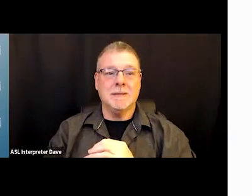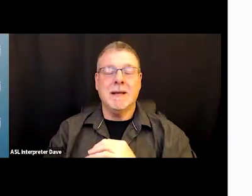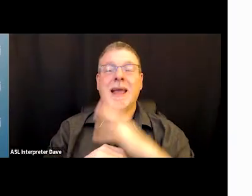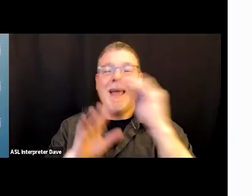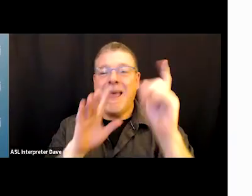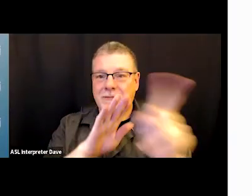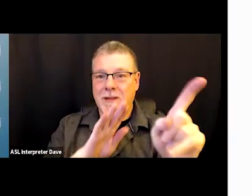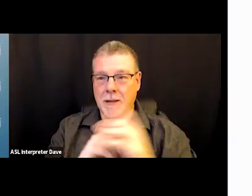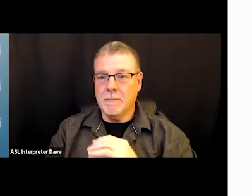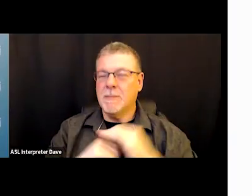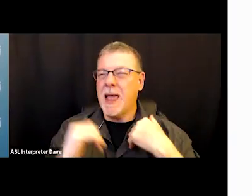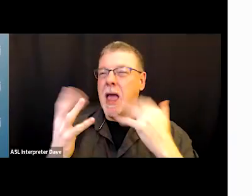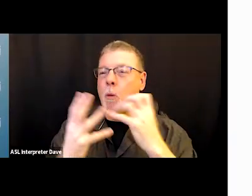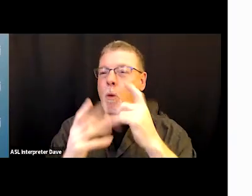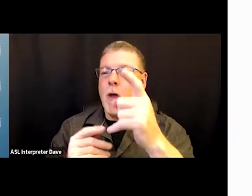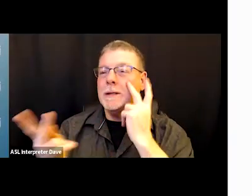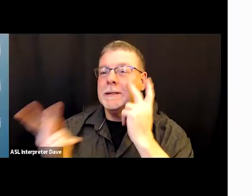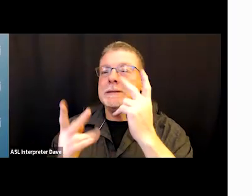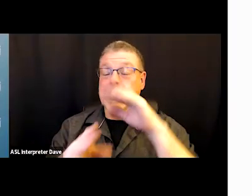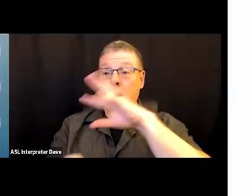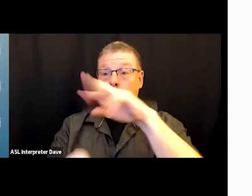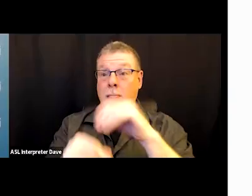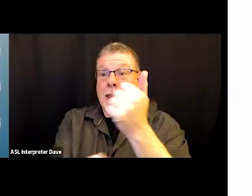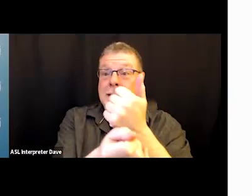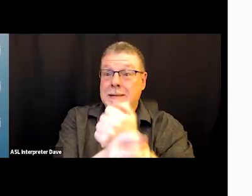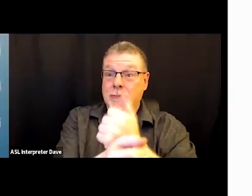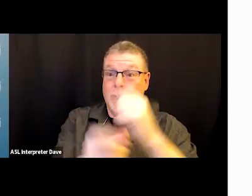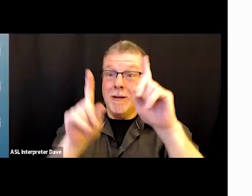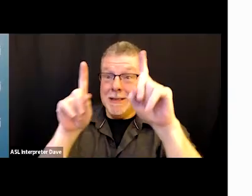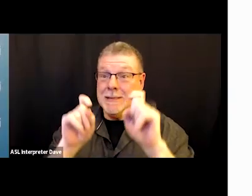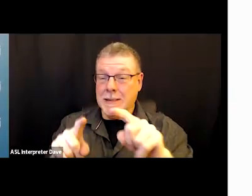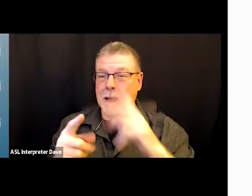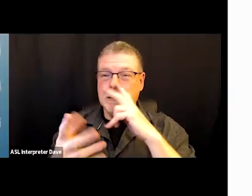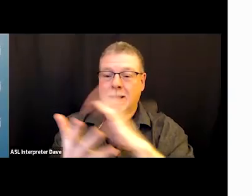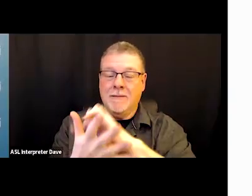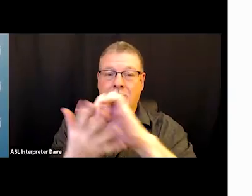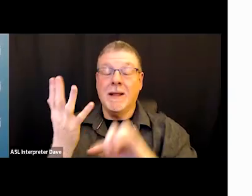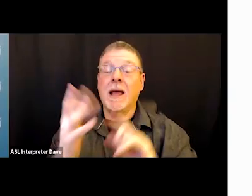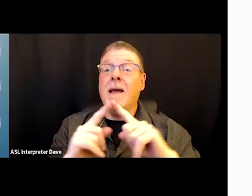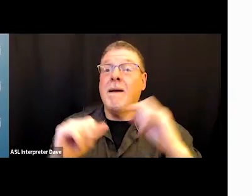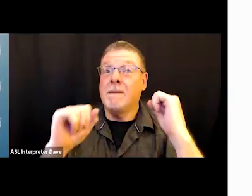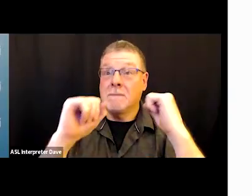in a drug testing environment across these five responses. So, in fight, what you might see